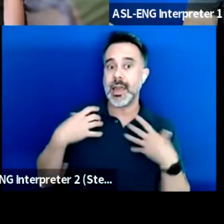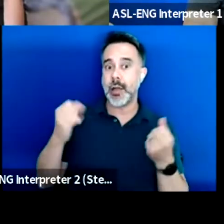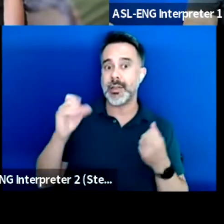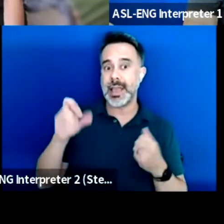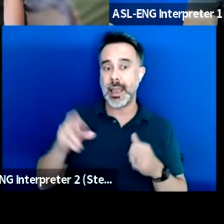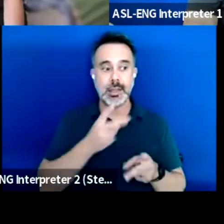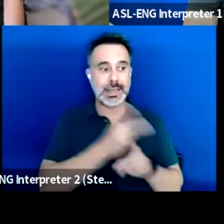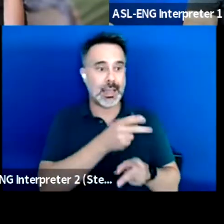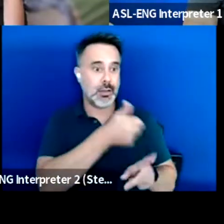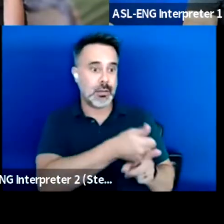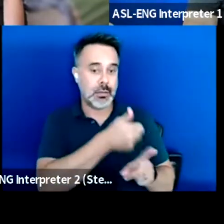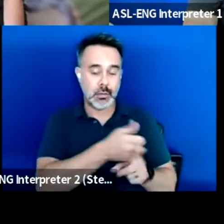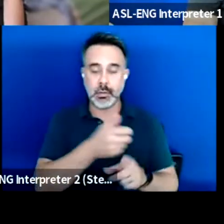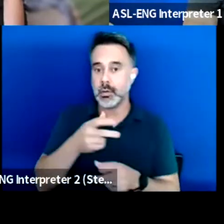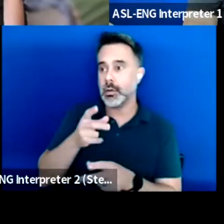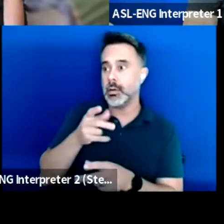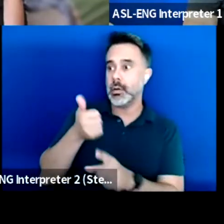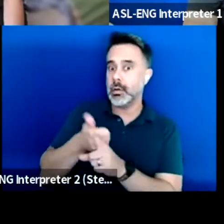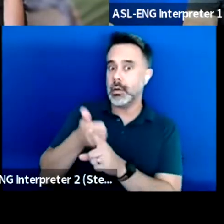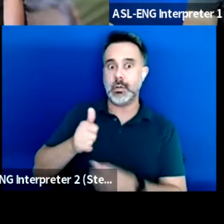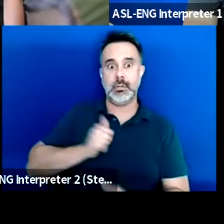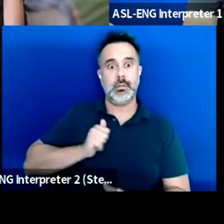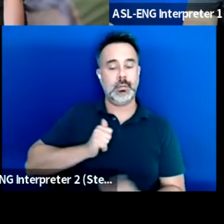Every organism starts decaying from the moment of birth.